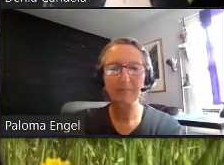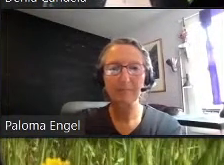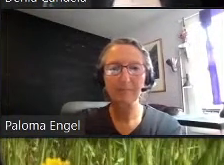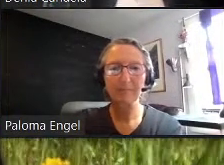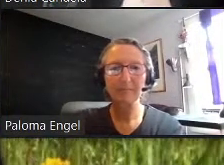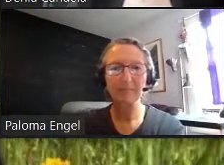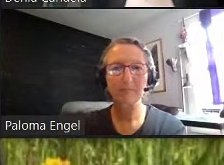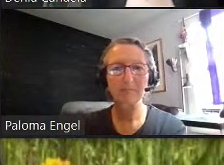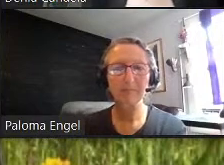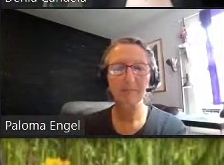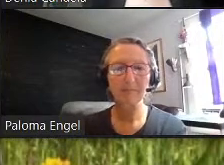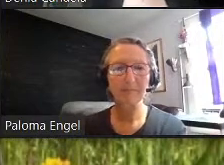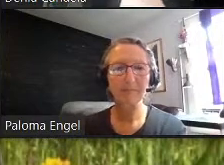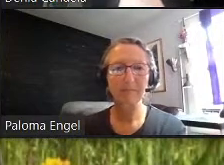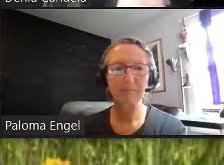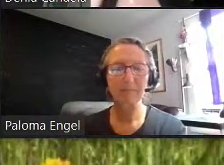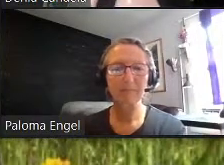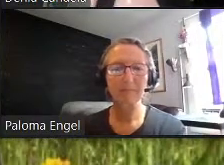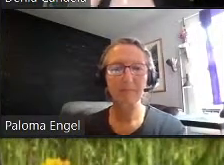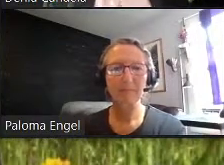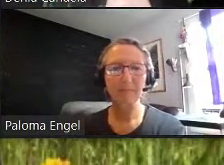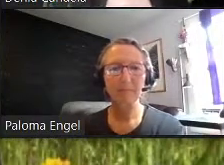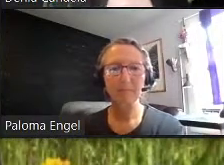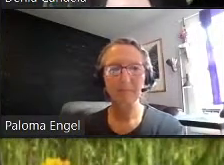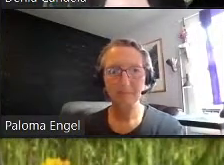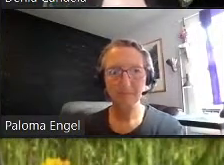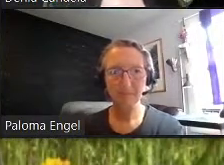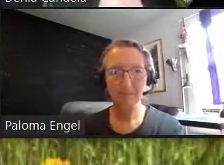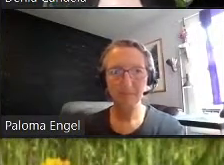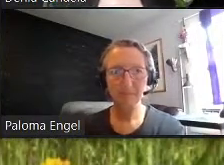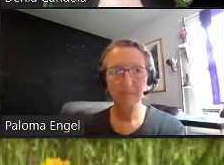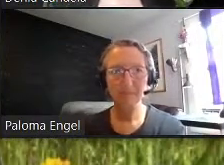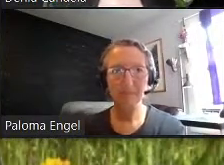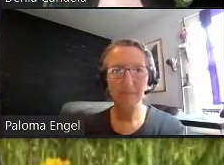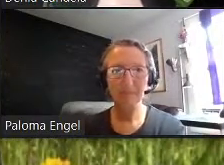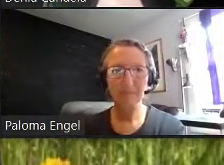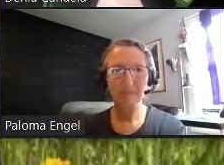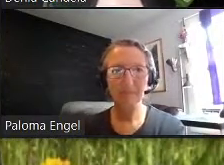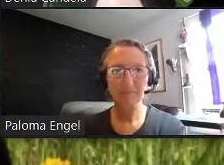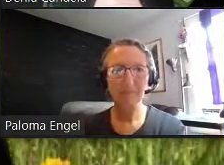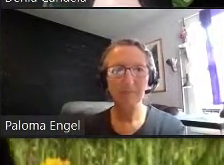is there going to be a program of an independent study in Spanish?